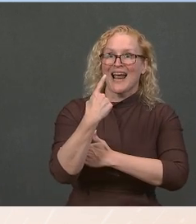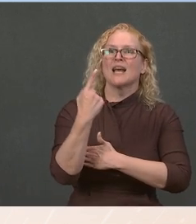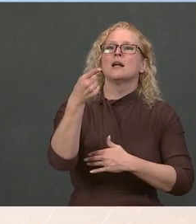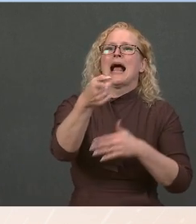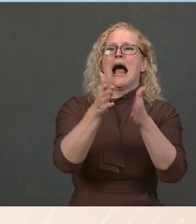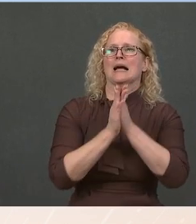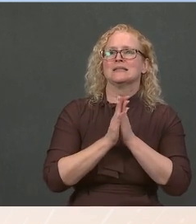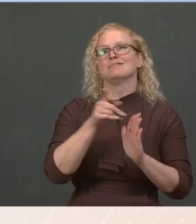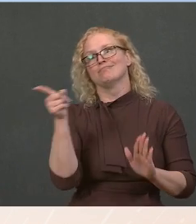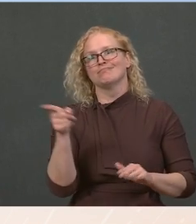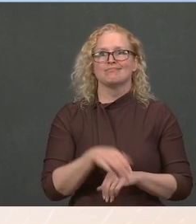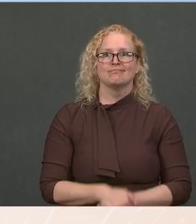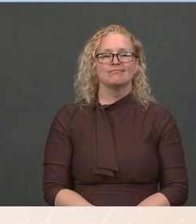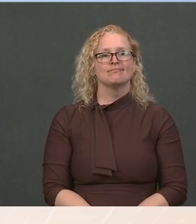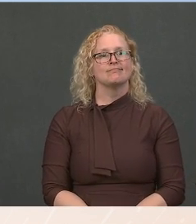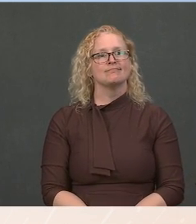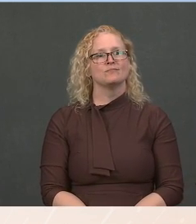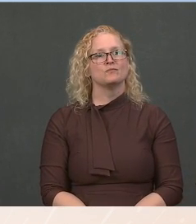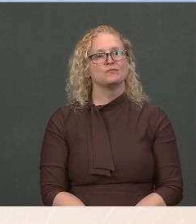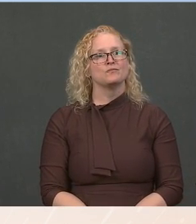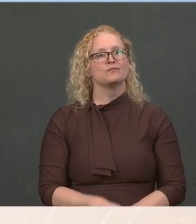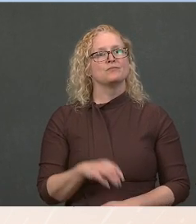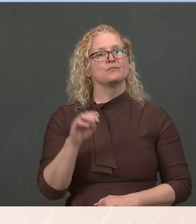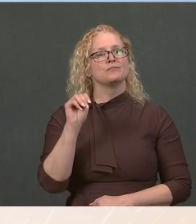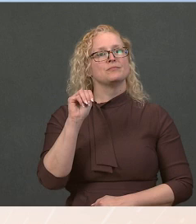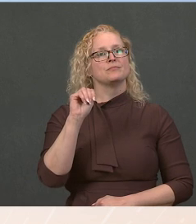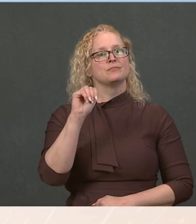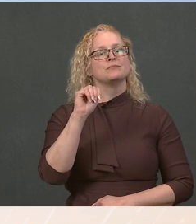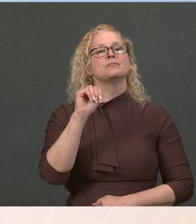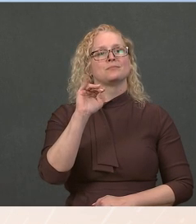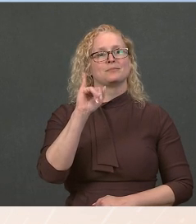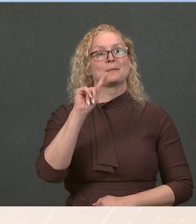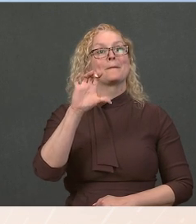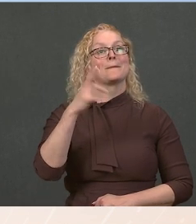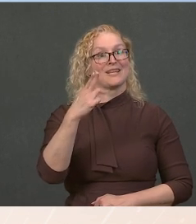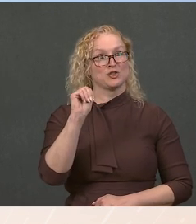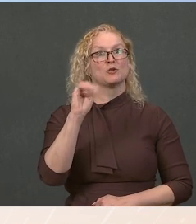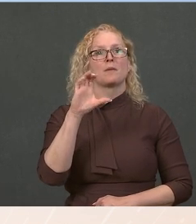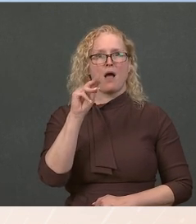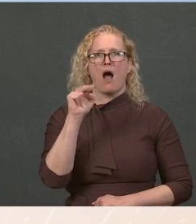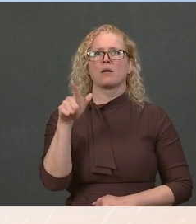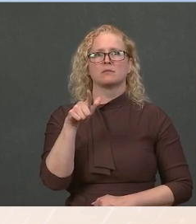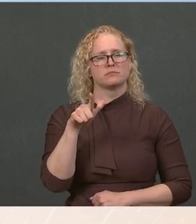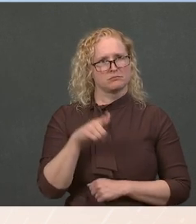have written a letter to the Attorney General. They say that, "Any settlements to illegal aliens because they violated the law are wrong."